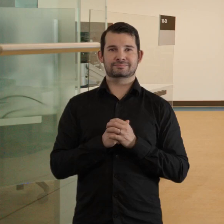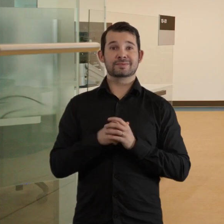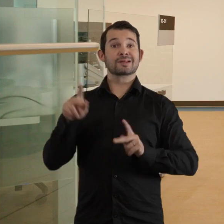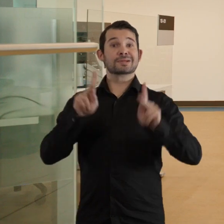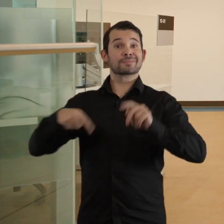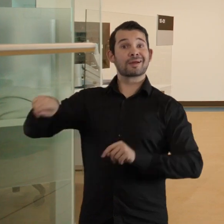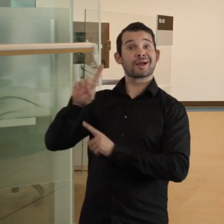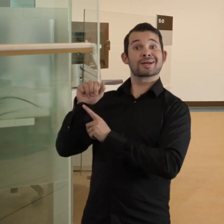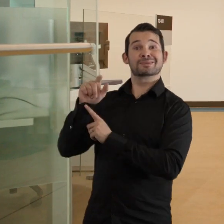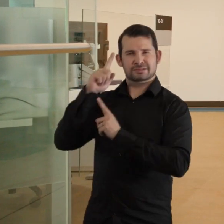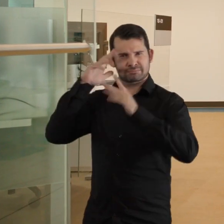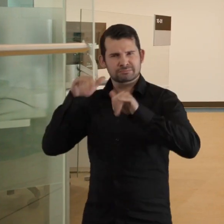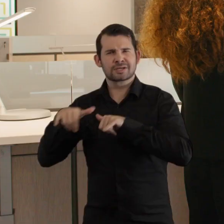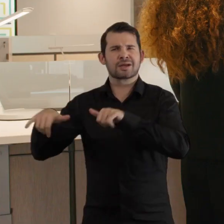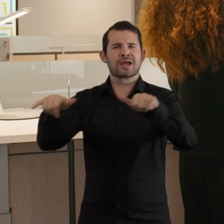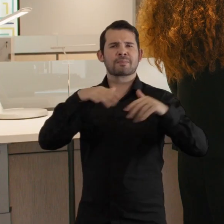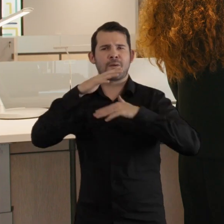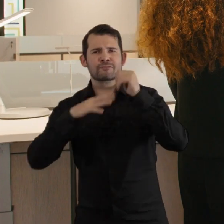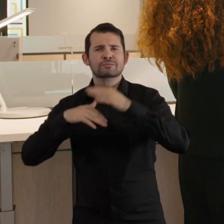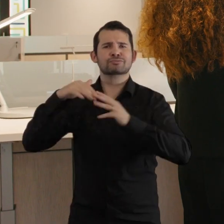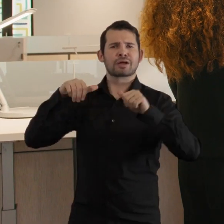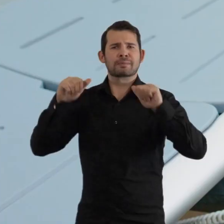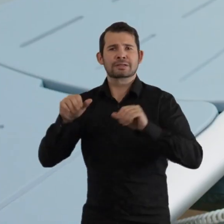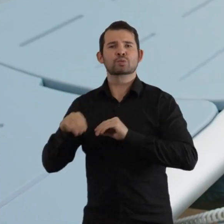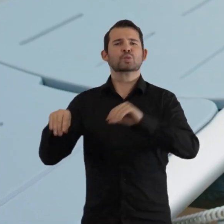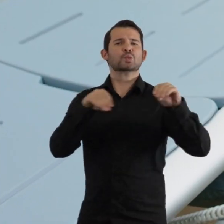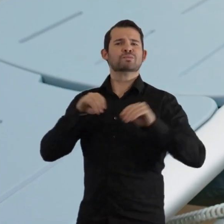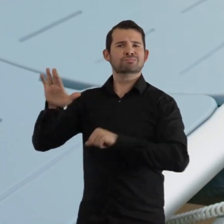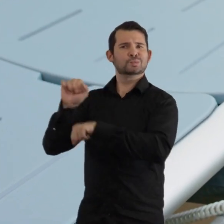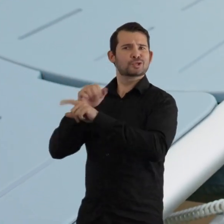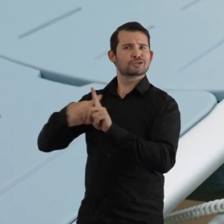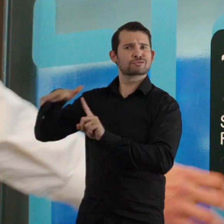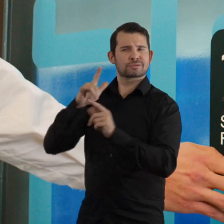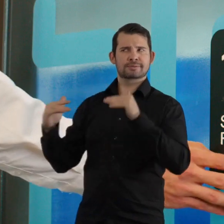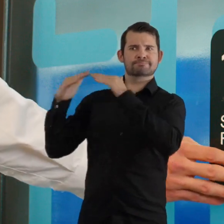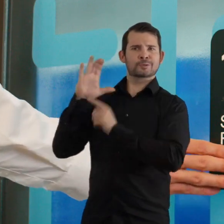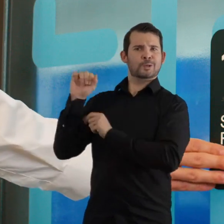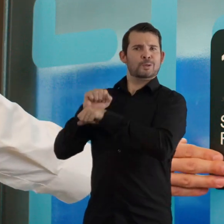People with disabilities expect the same comfort and ability to move around the workplace as their colleagues.